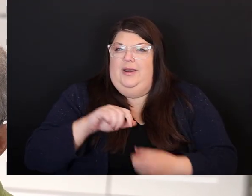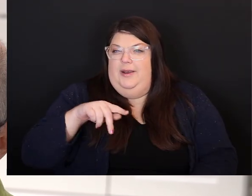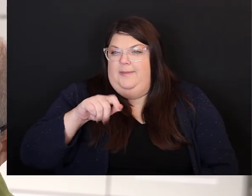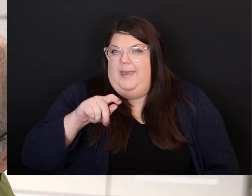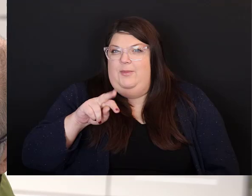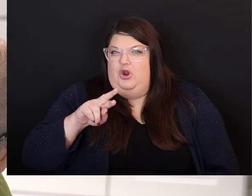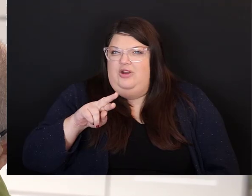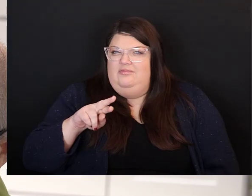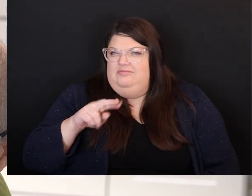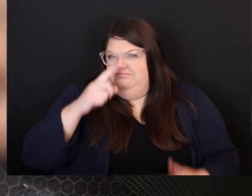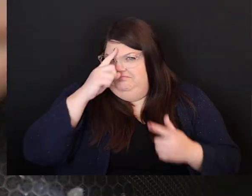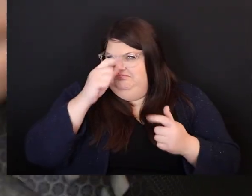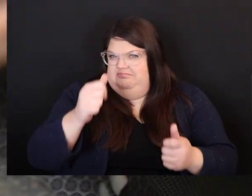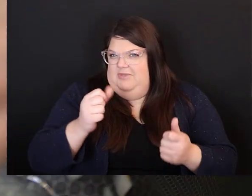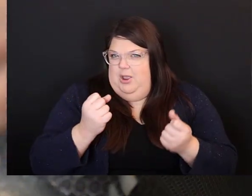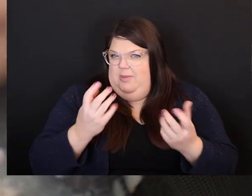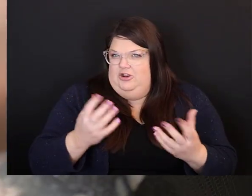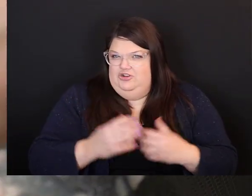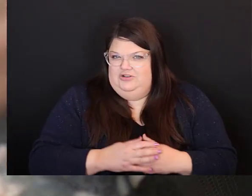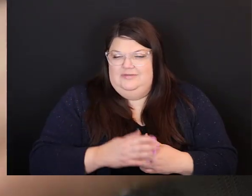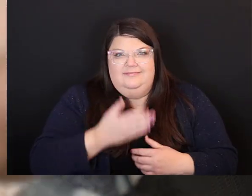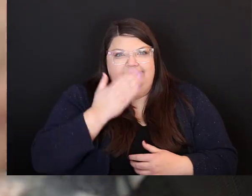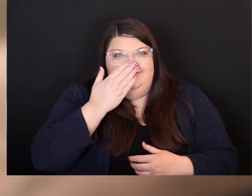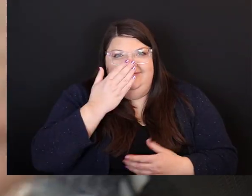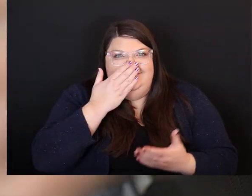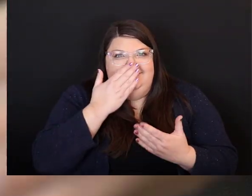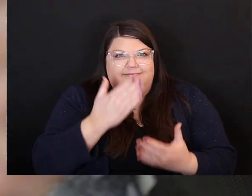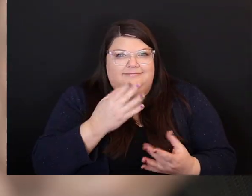To your liking. Very fragrant. Smells good.